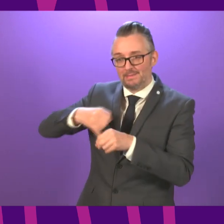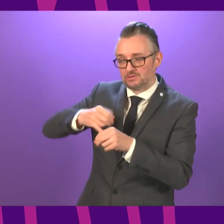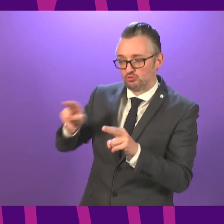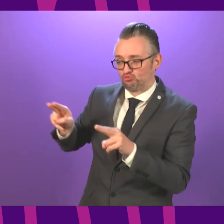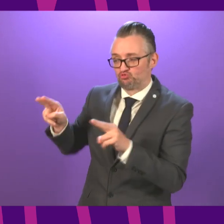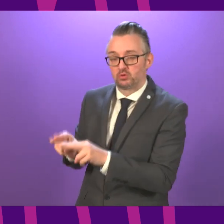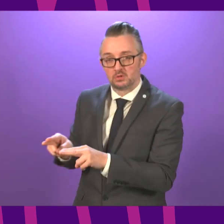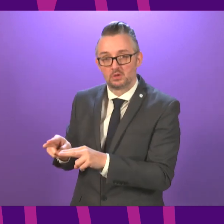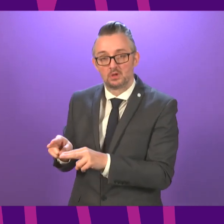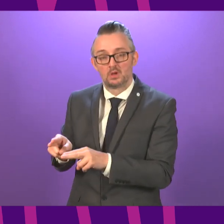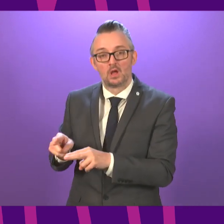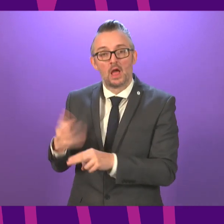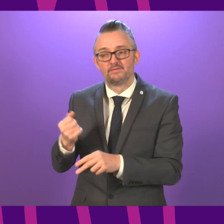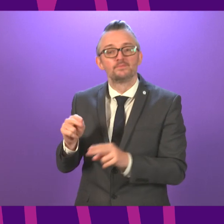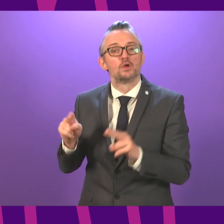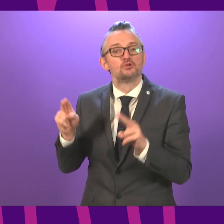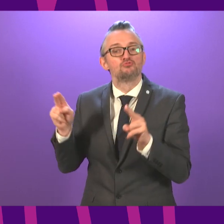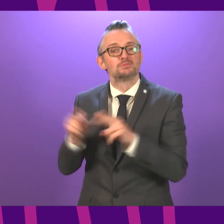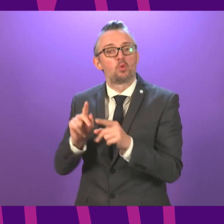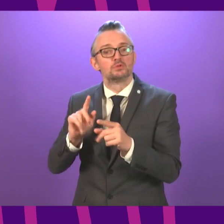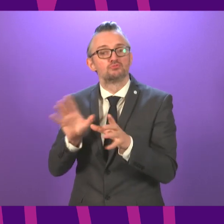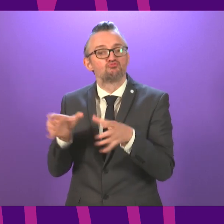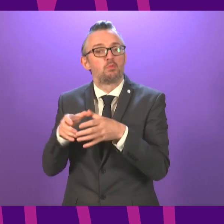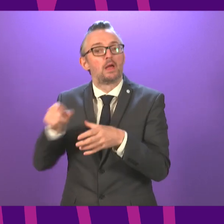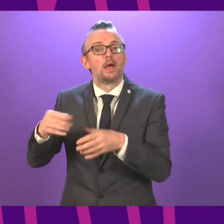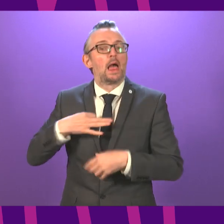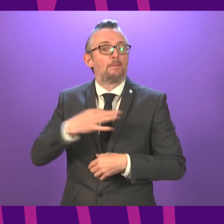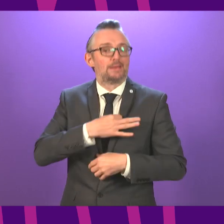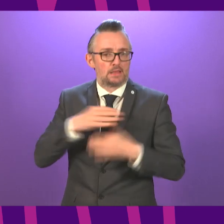which is clinically led. We will also be making use of new information technology reporting tools